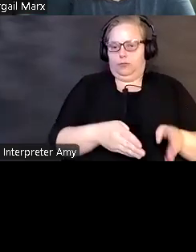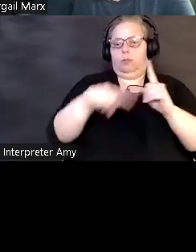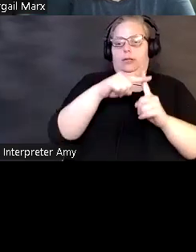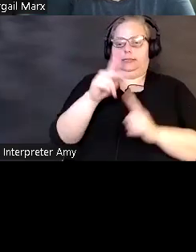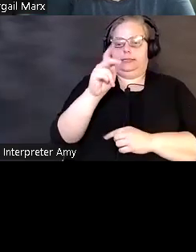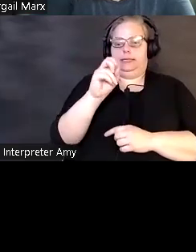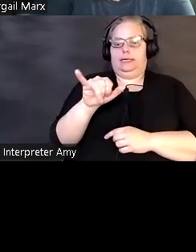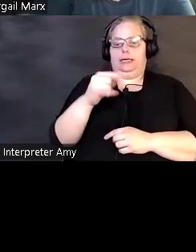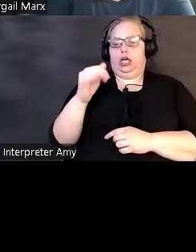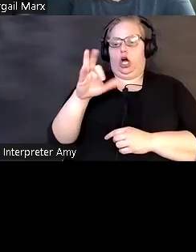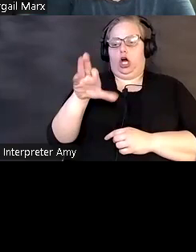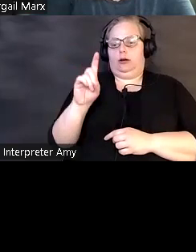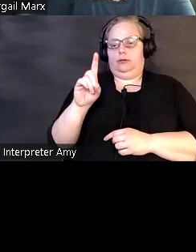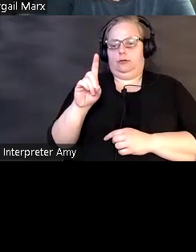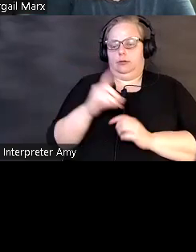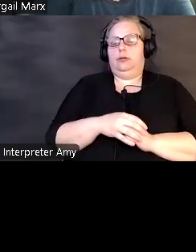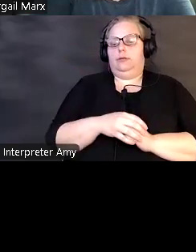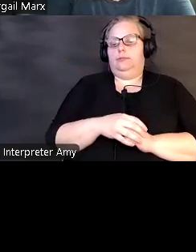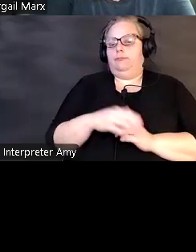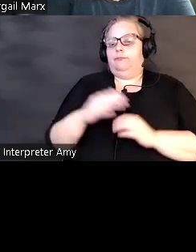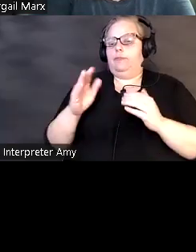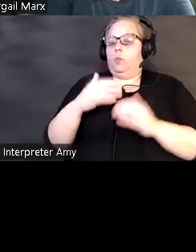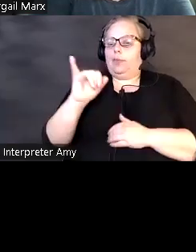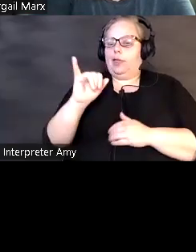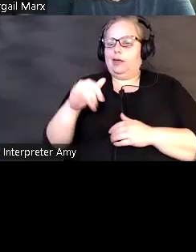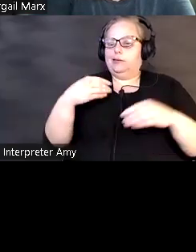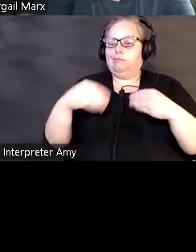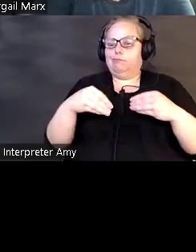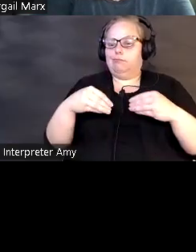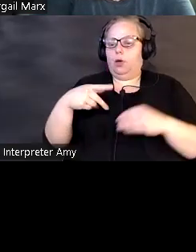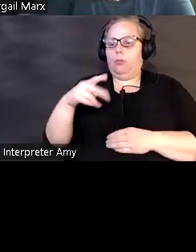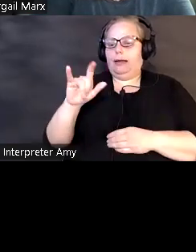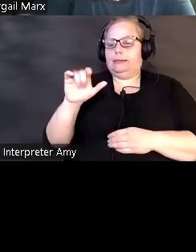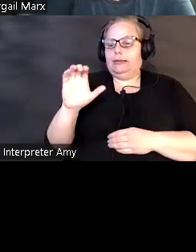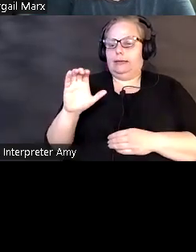A key guard is actually like a piece of plastic, and I'm going to kind of hold